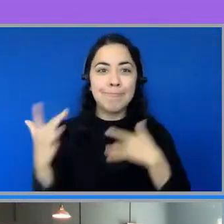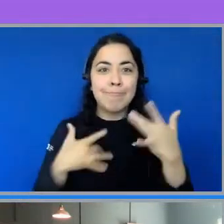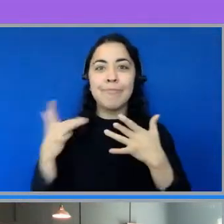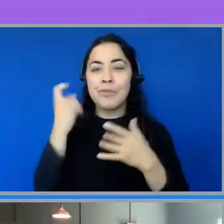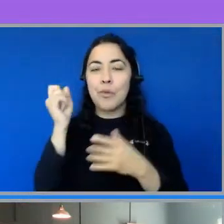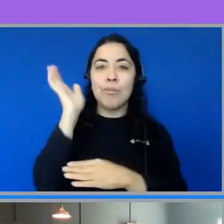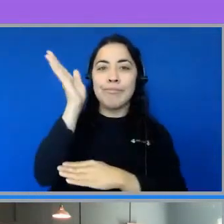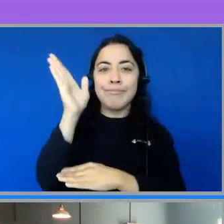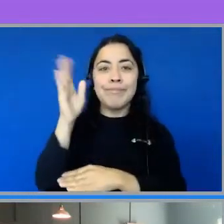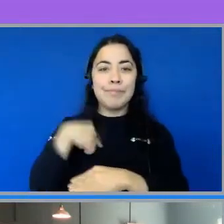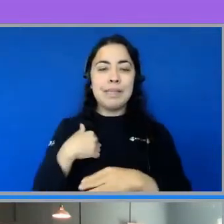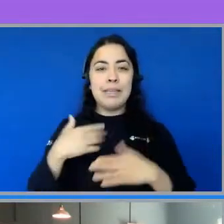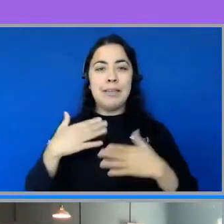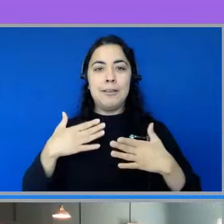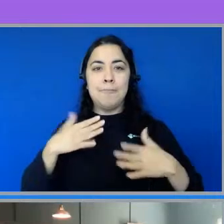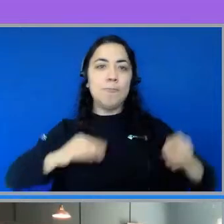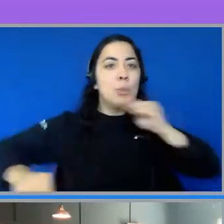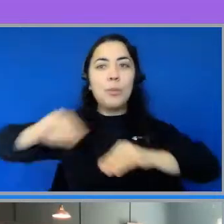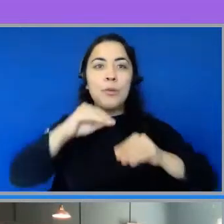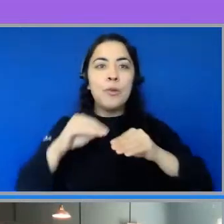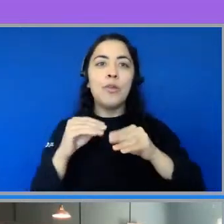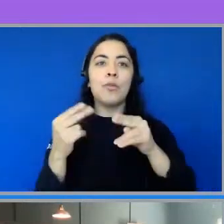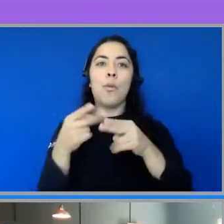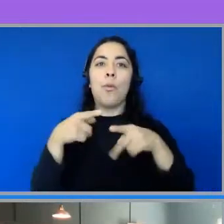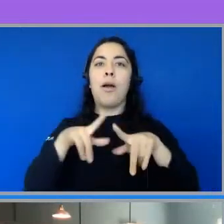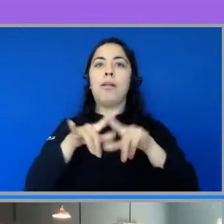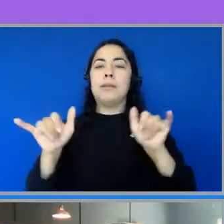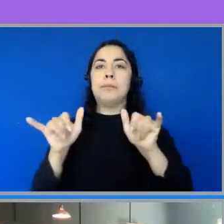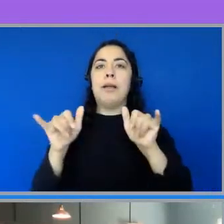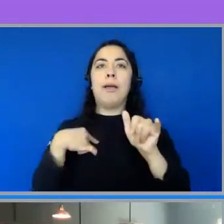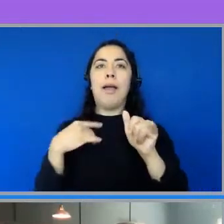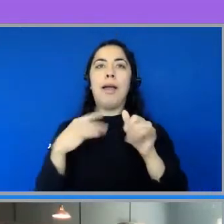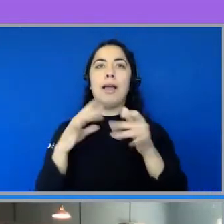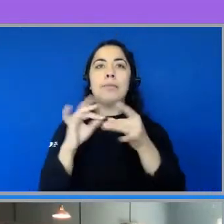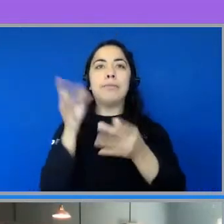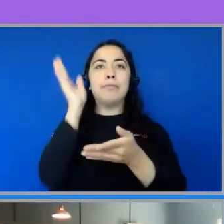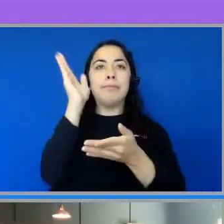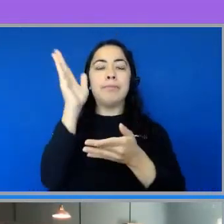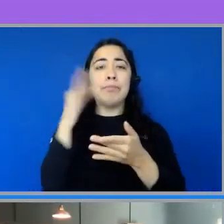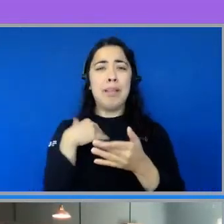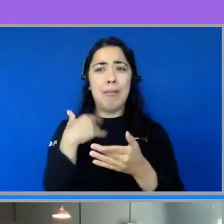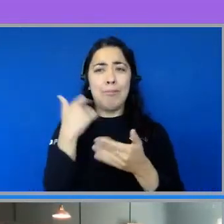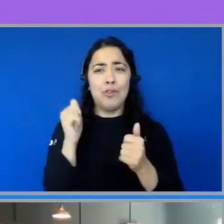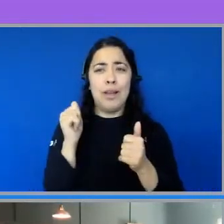language along with my words, so I will do my best to kind of be